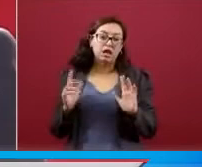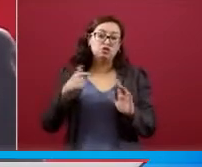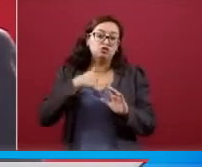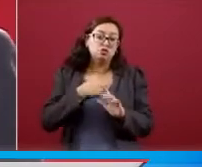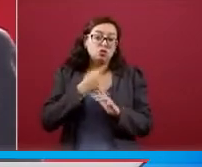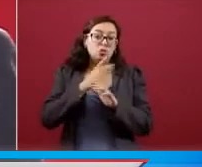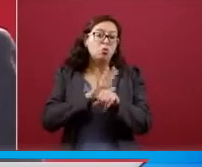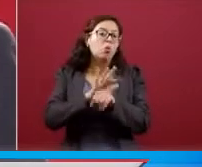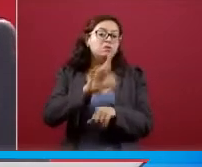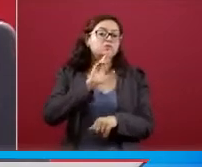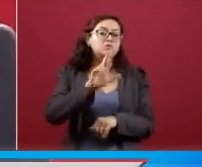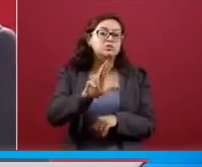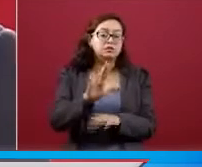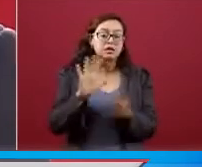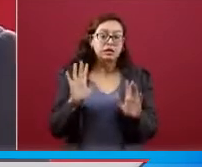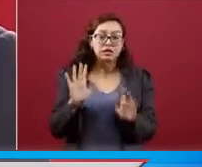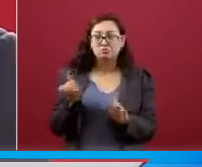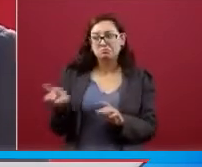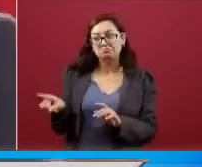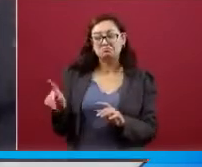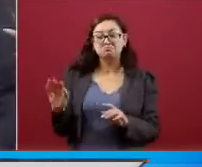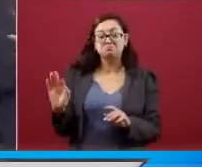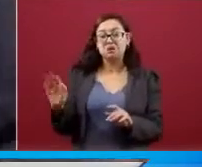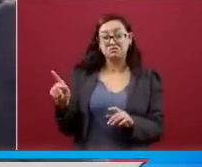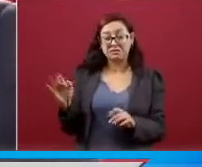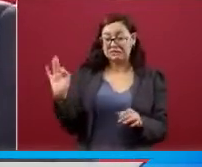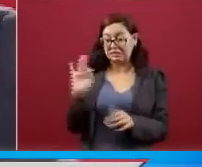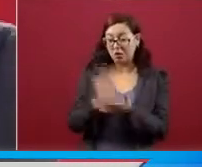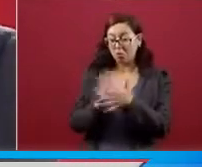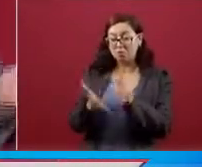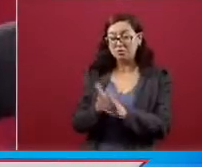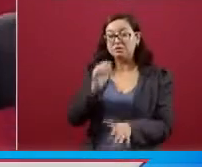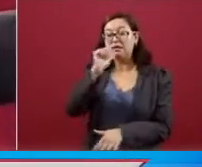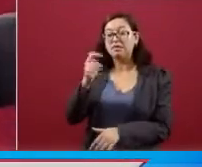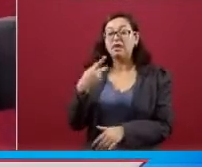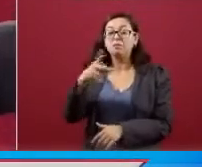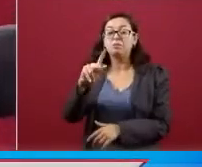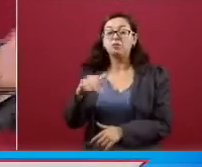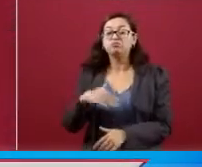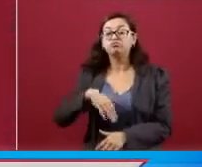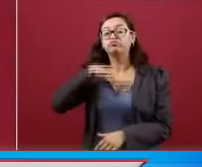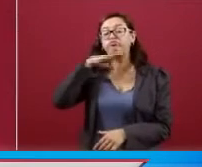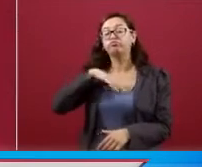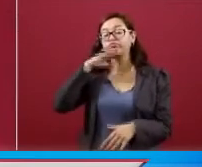He did not try to intervene in the election of the PRI party to renew his national leader he does not intend to intervene